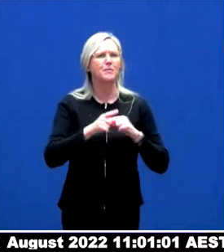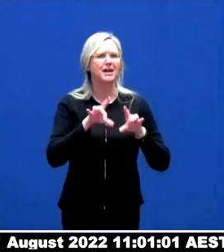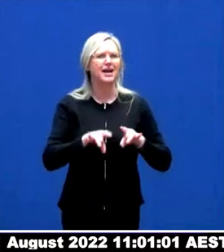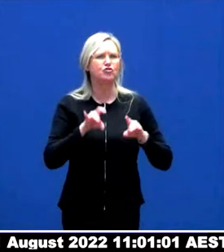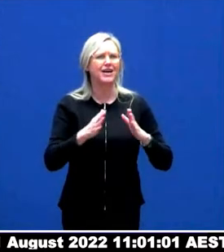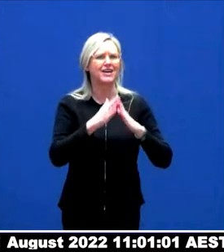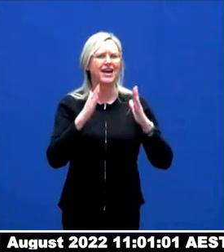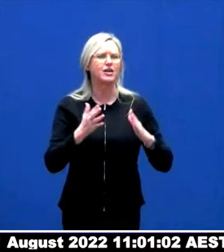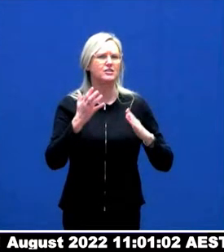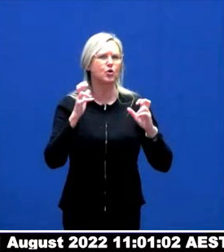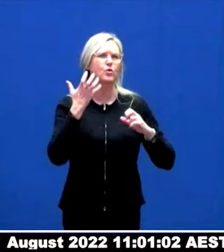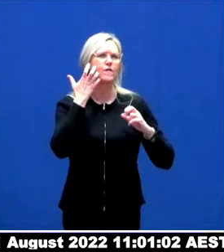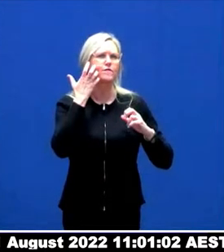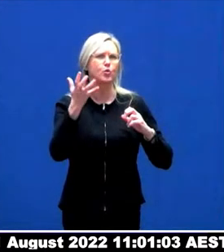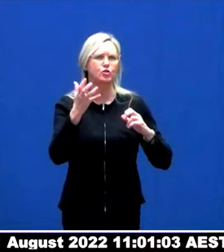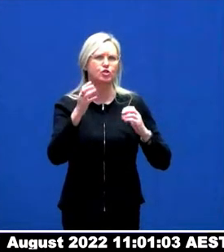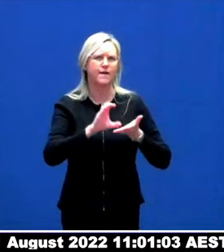This is paragraph 65 to 66: